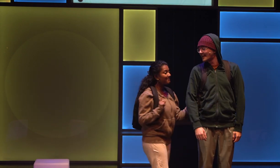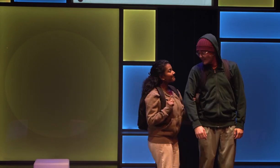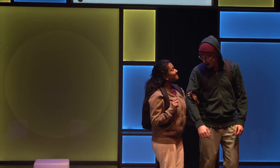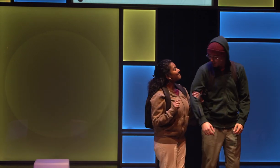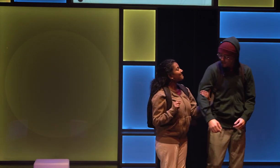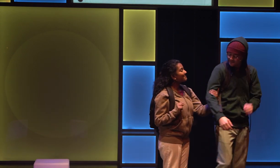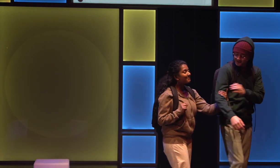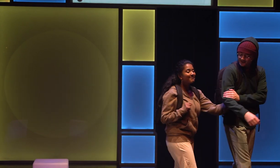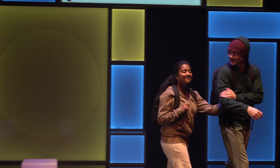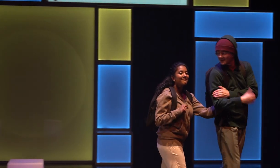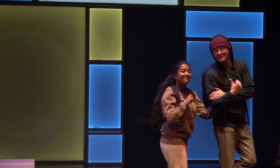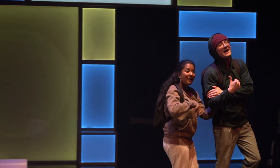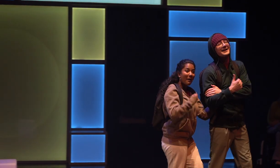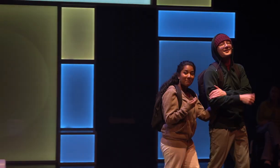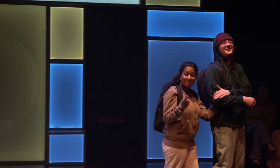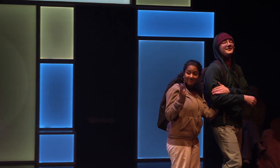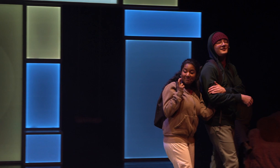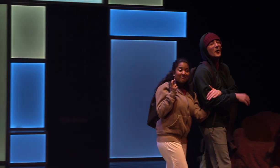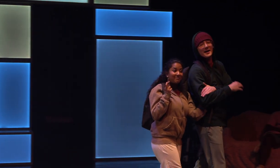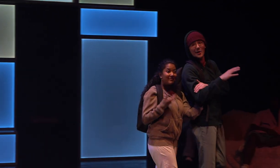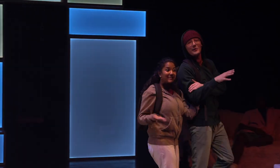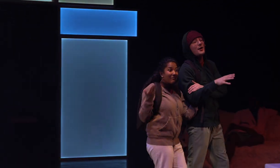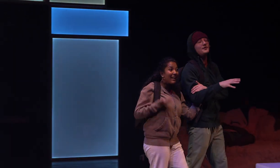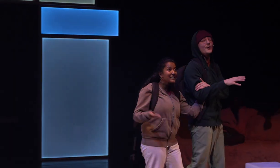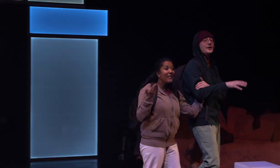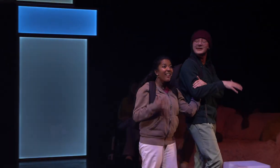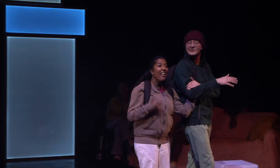the time we get to the back room, Mags has told me her whole life story and it's